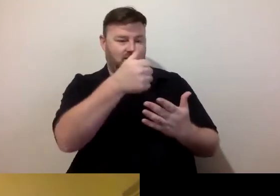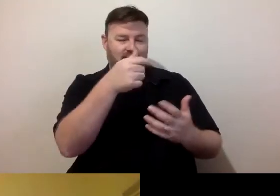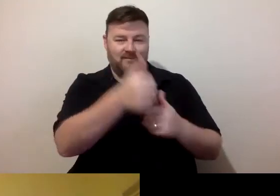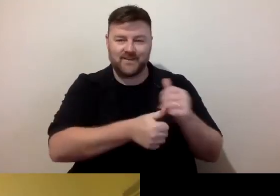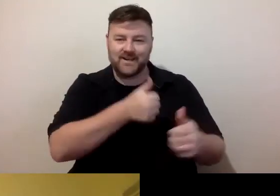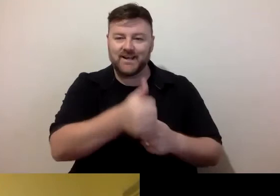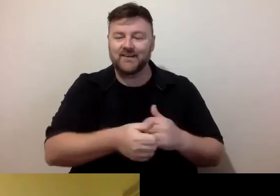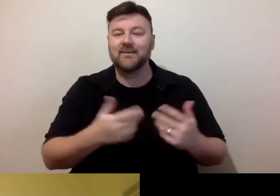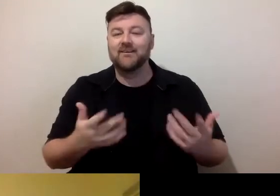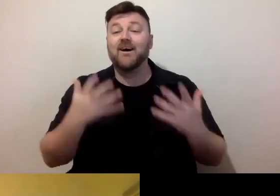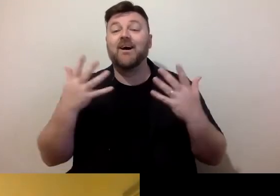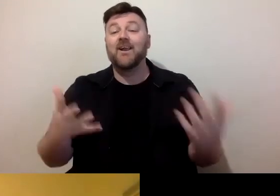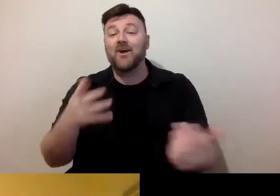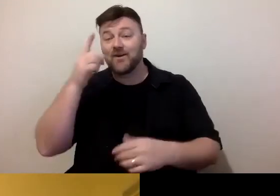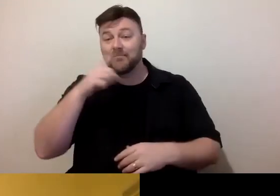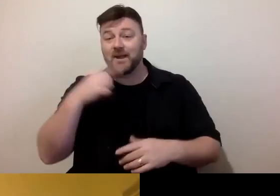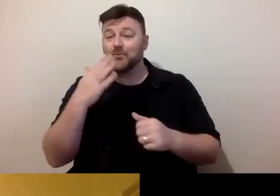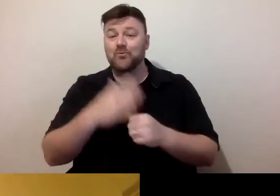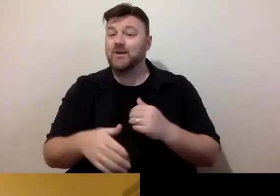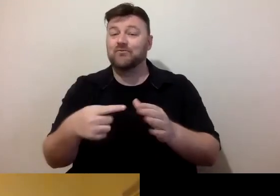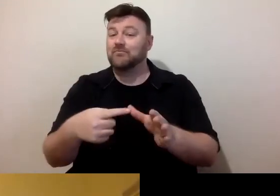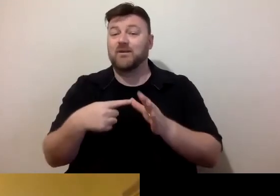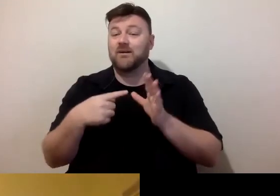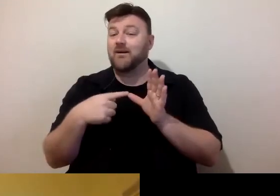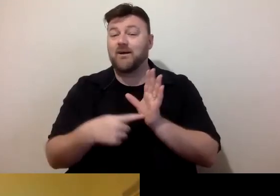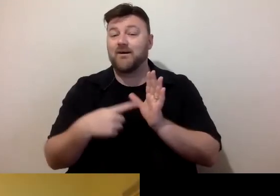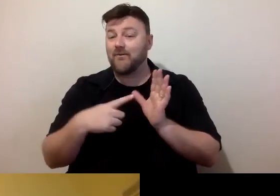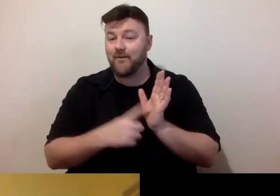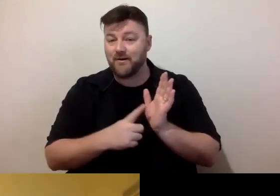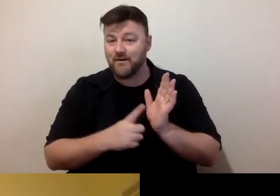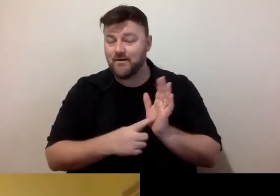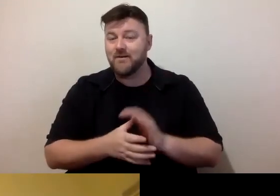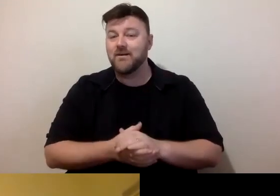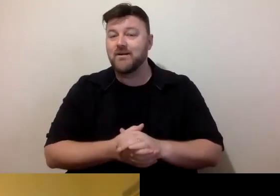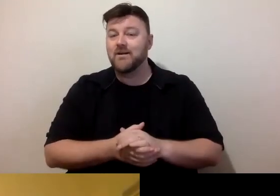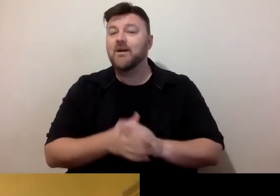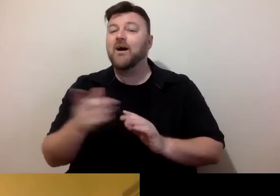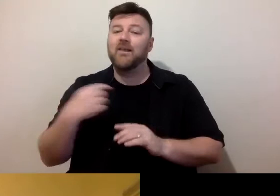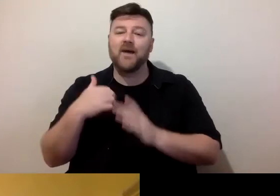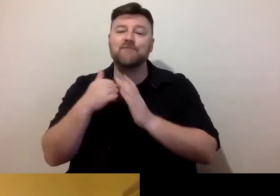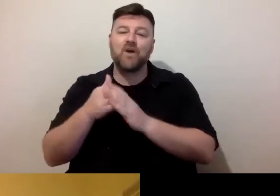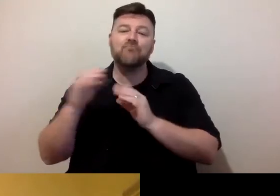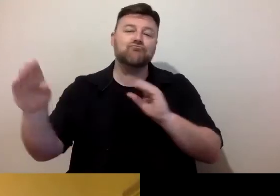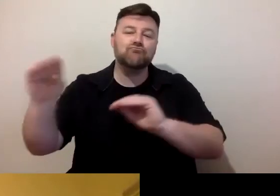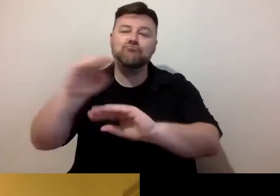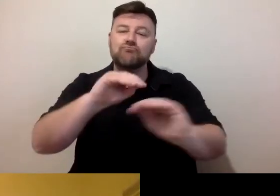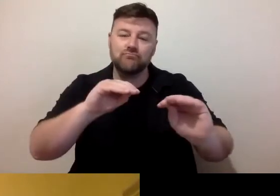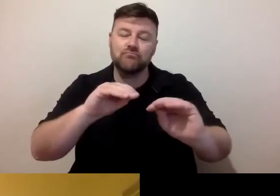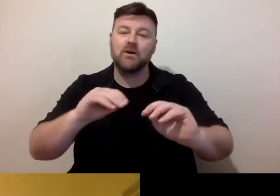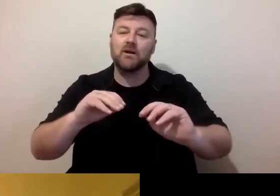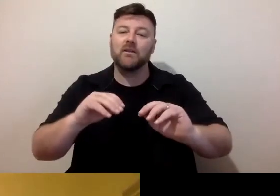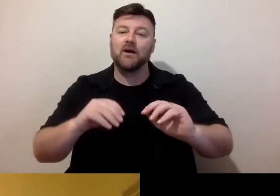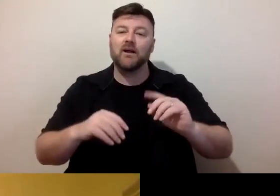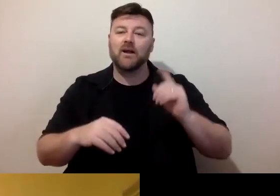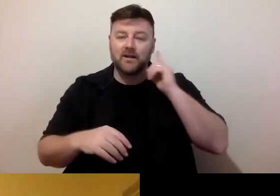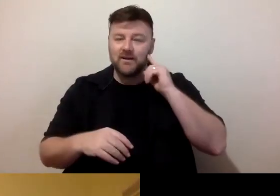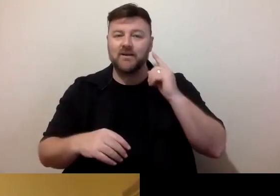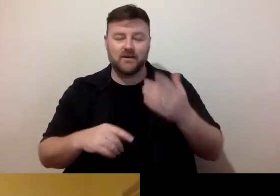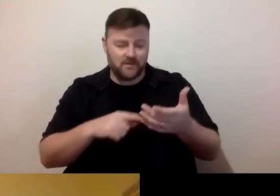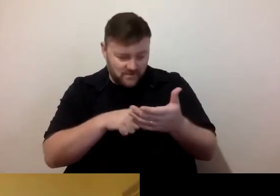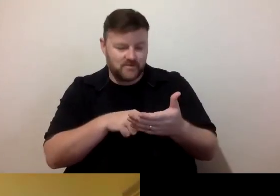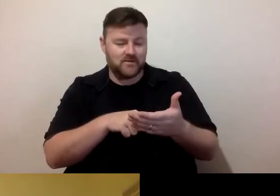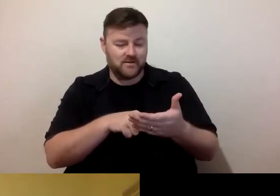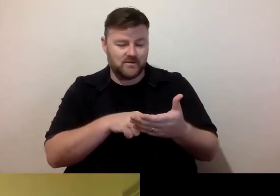people who never reply - they've found themselves, three or four or